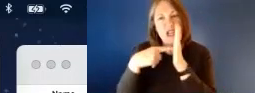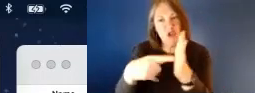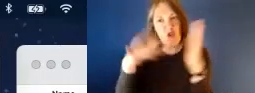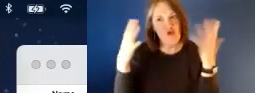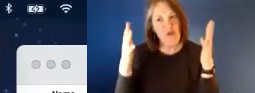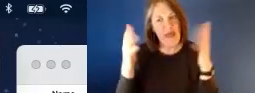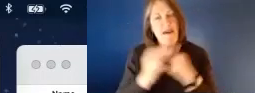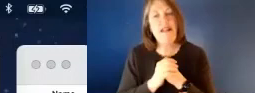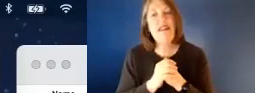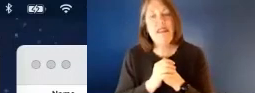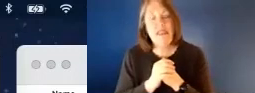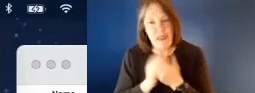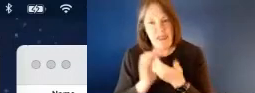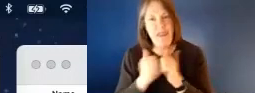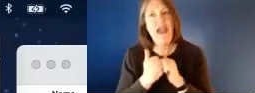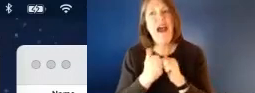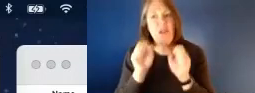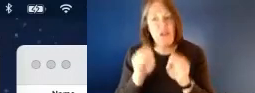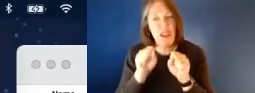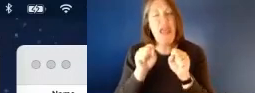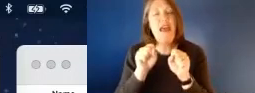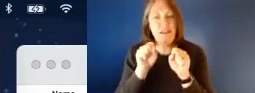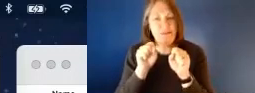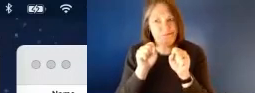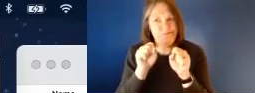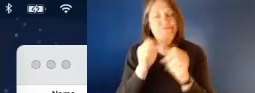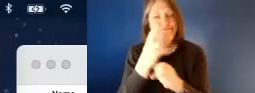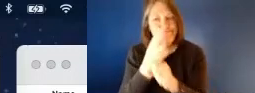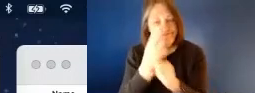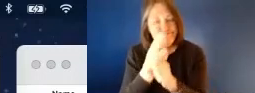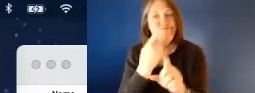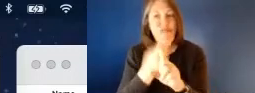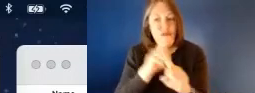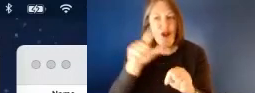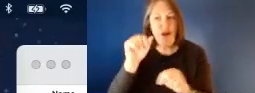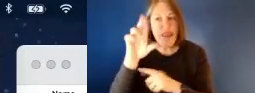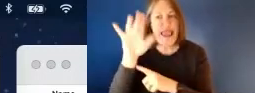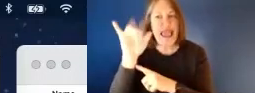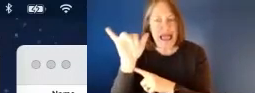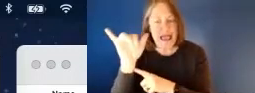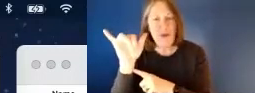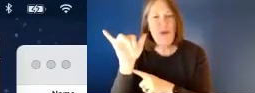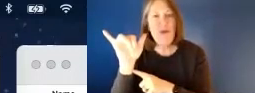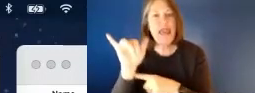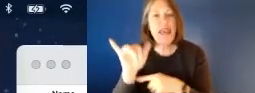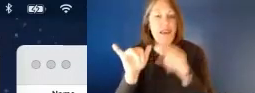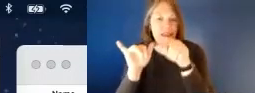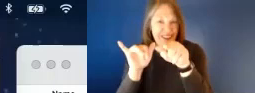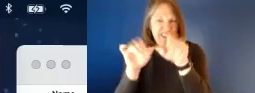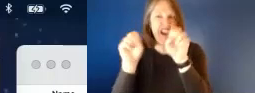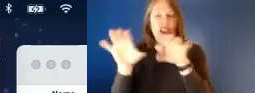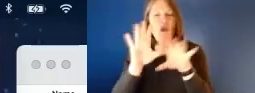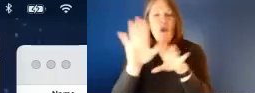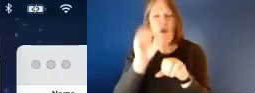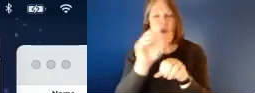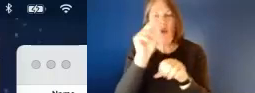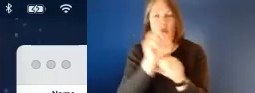how it is accessed from the gallery. 07:21:40 Here, you can do your own work here